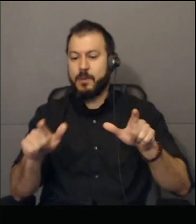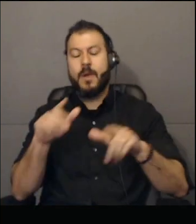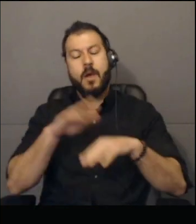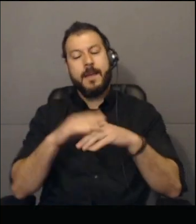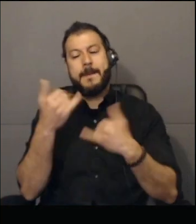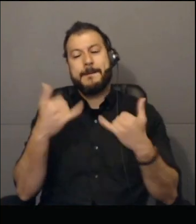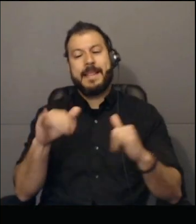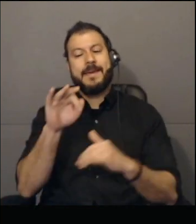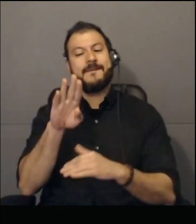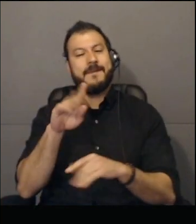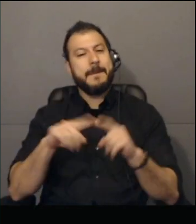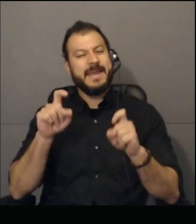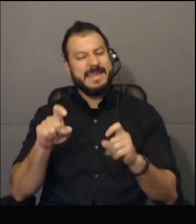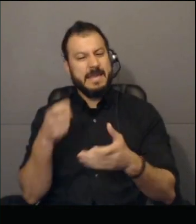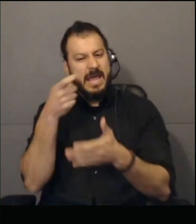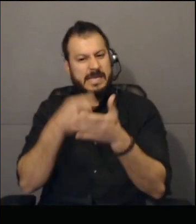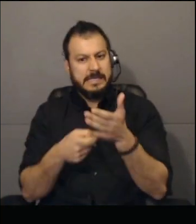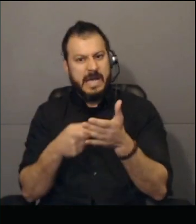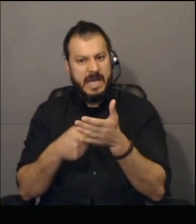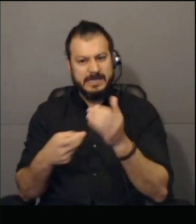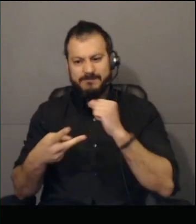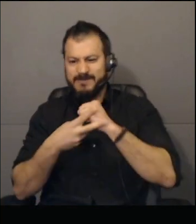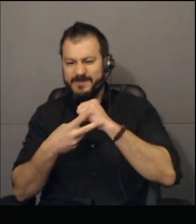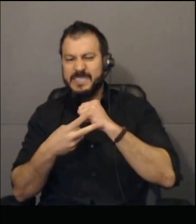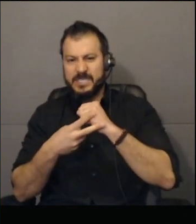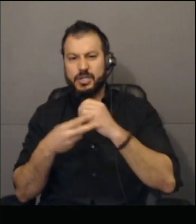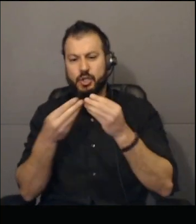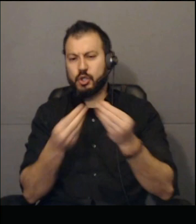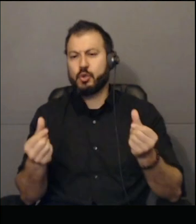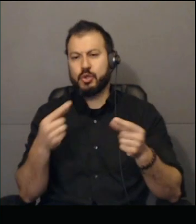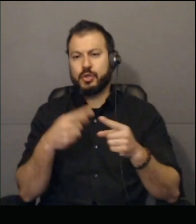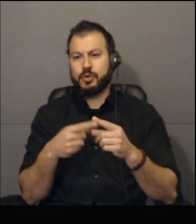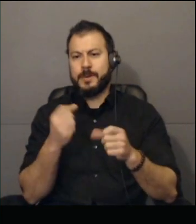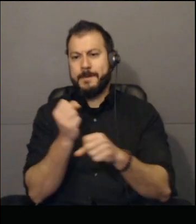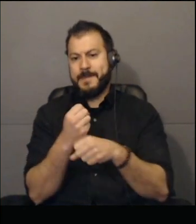but needing cost efficient solutions to automatically maintain game server